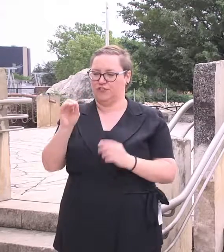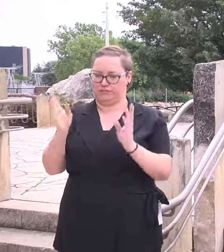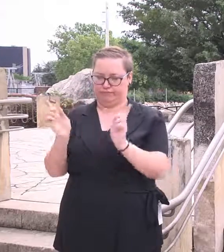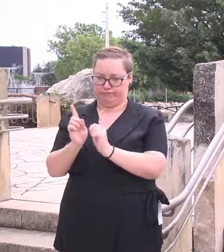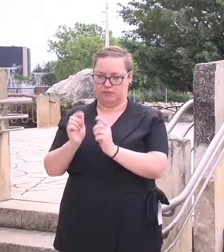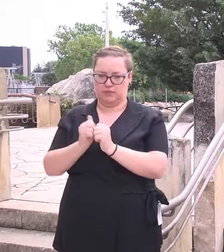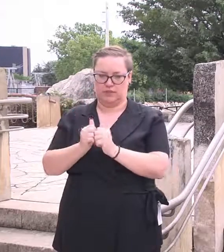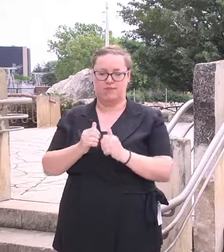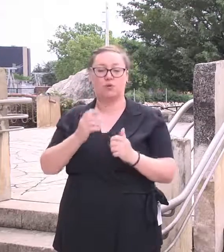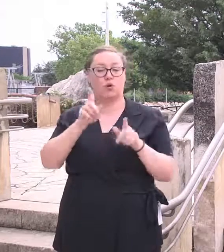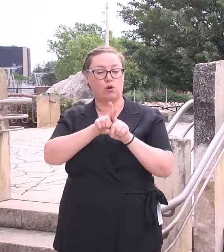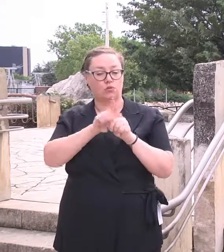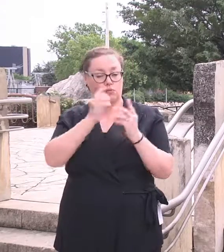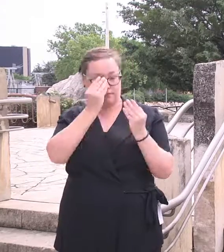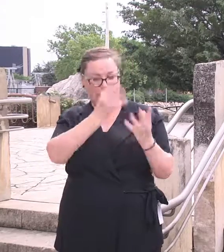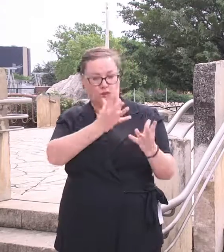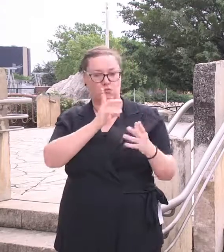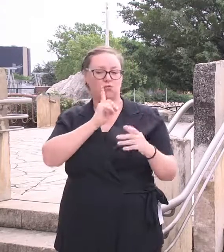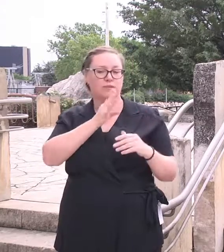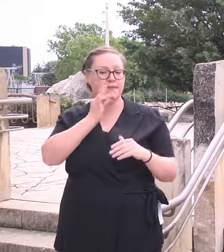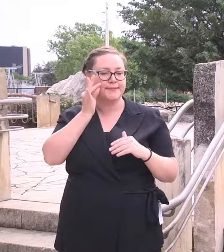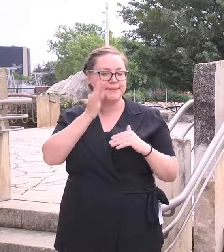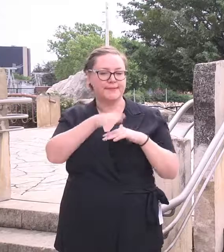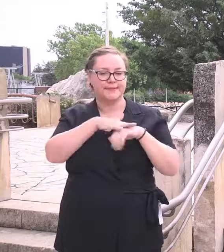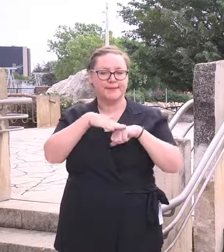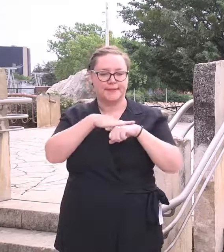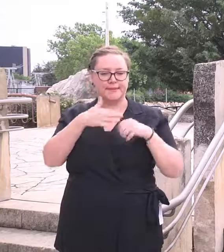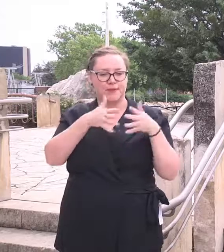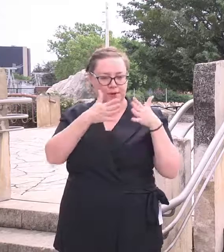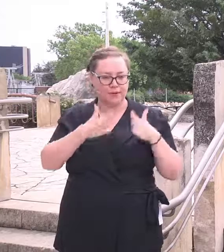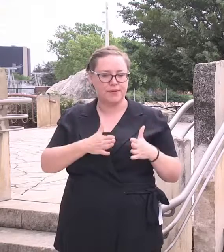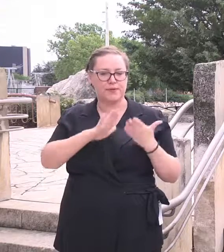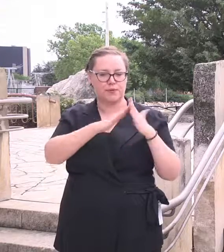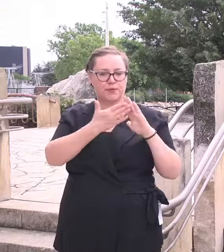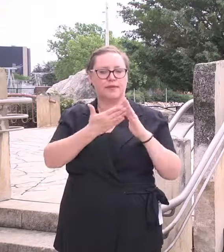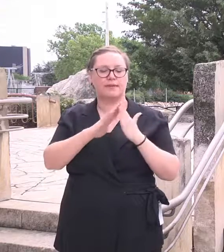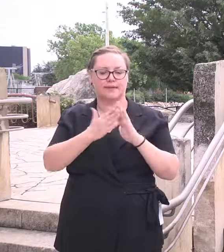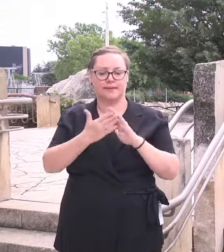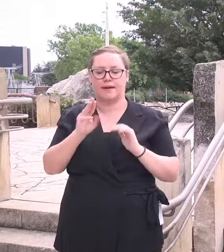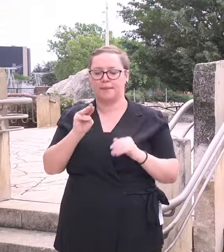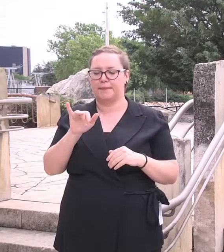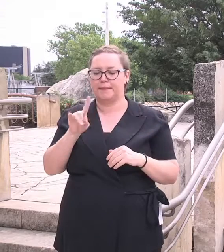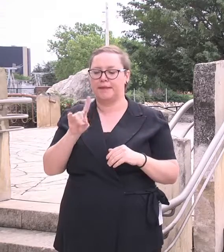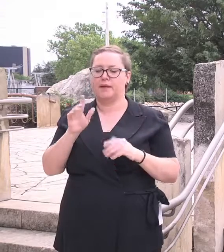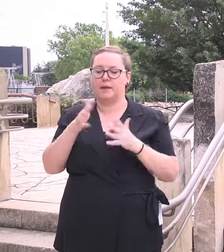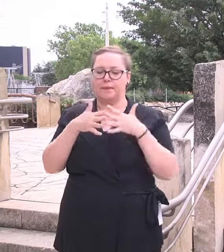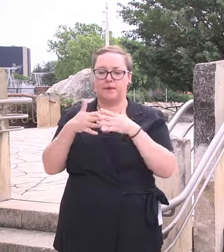Native American community and mid- America all Indian museum for making this celebration special